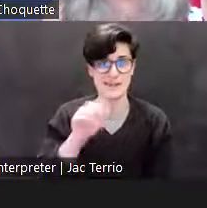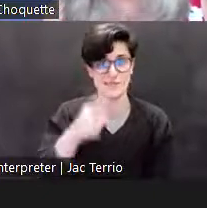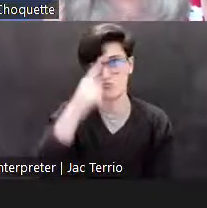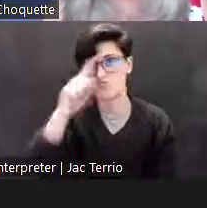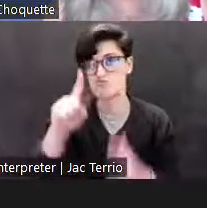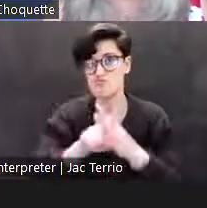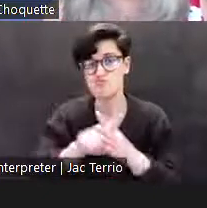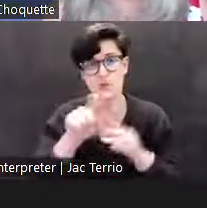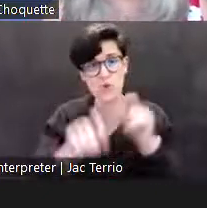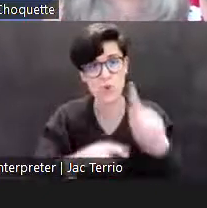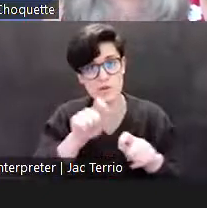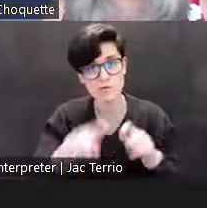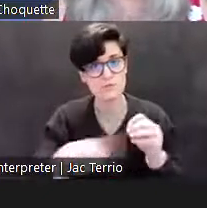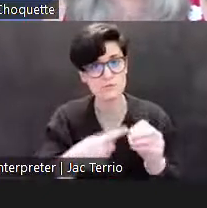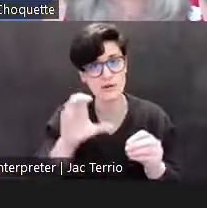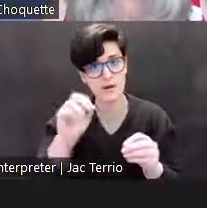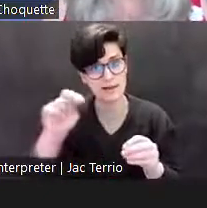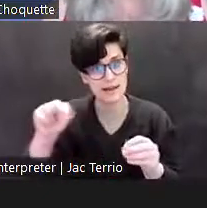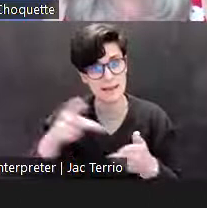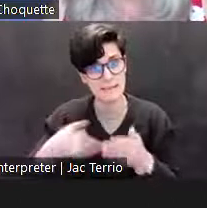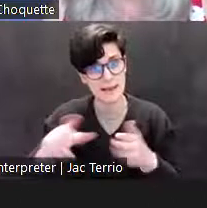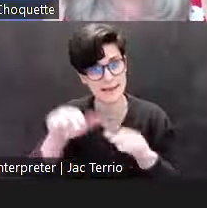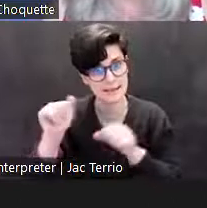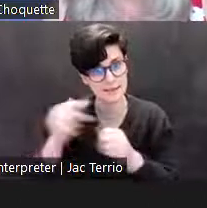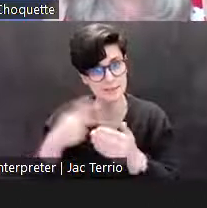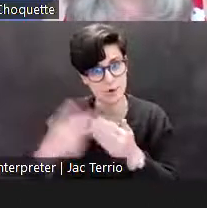paid, leave program, Please check out our website at Ctp.